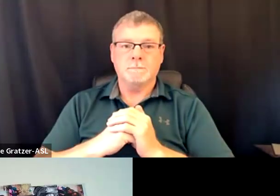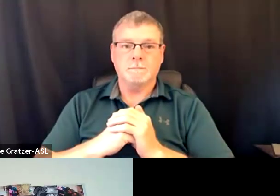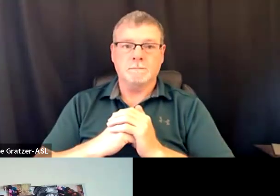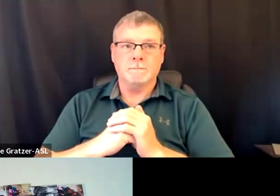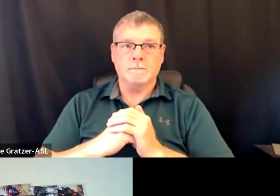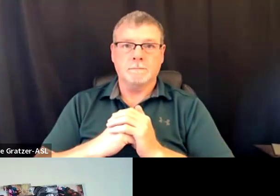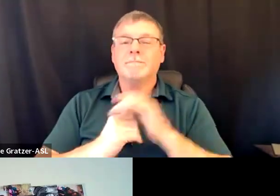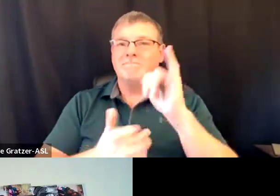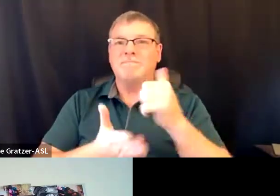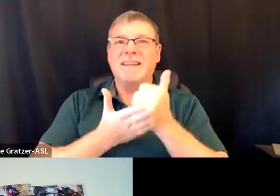Very helpful. Thanks.